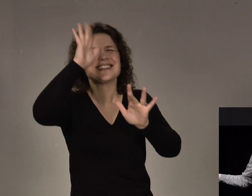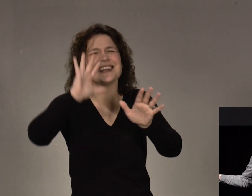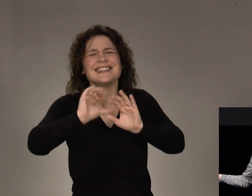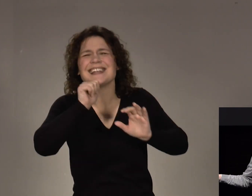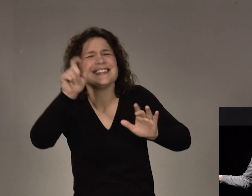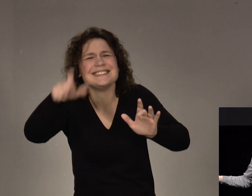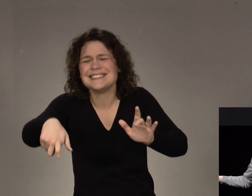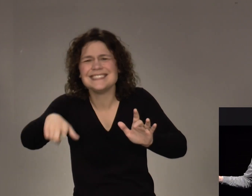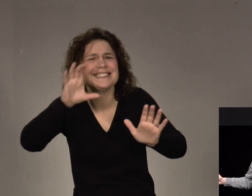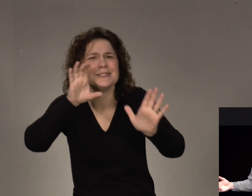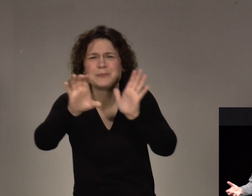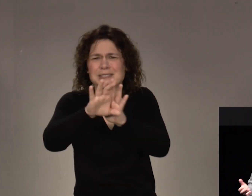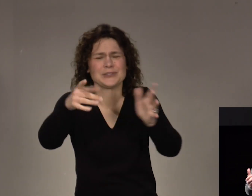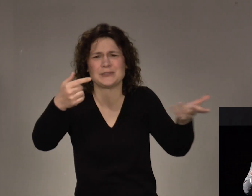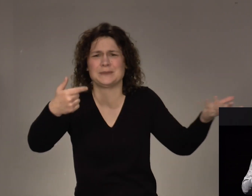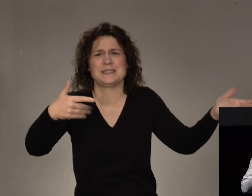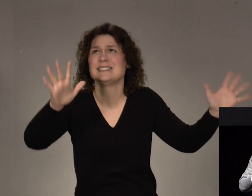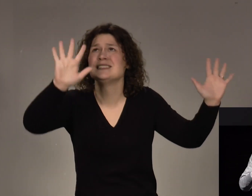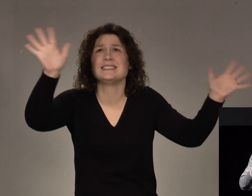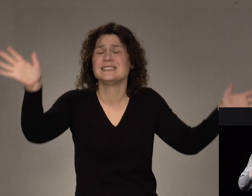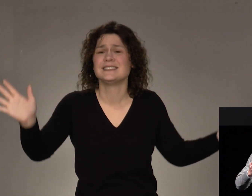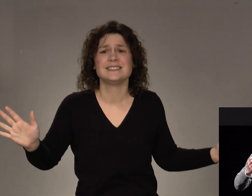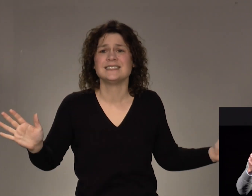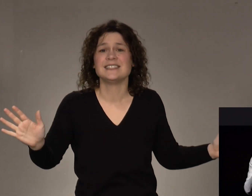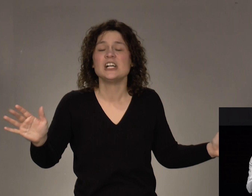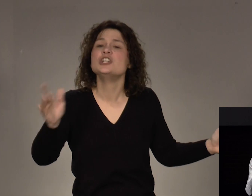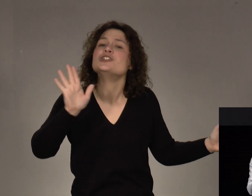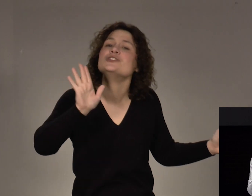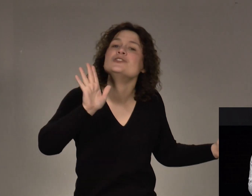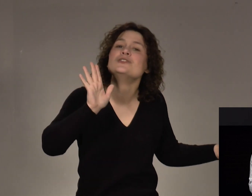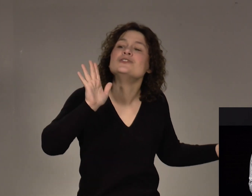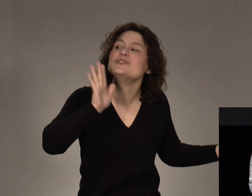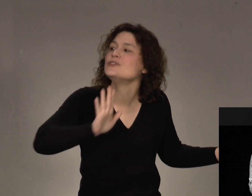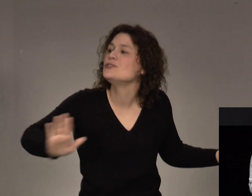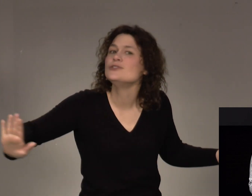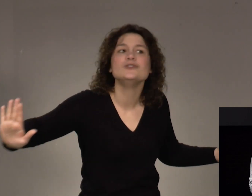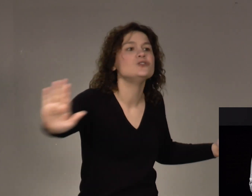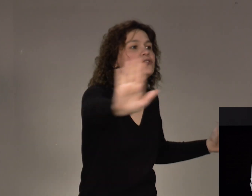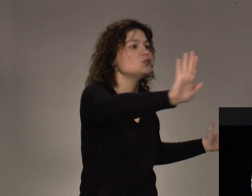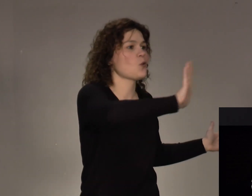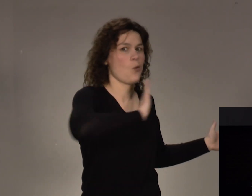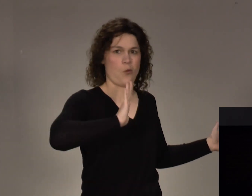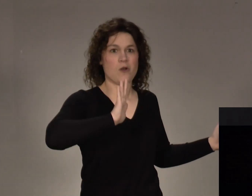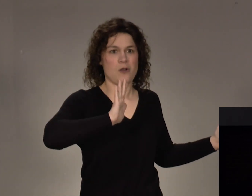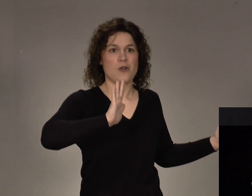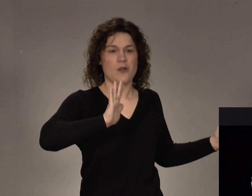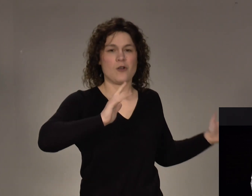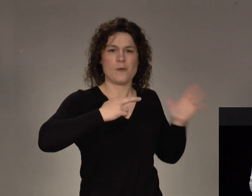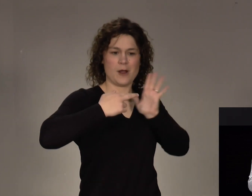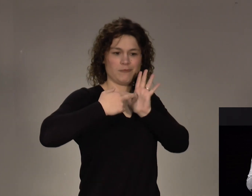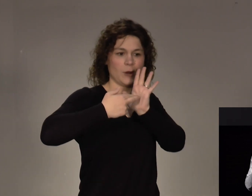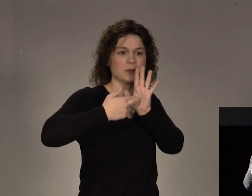images of Me. You're my image. And you are to bear My image